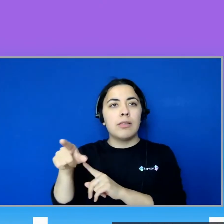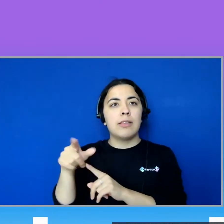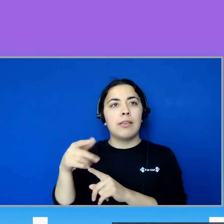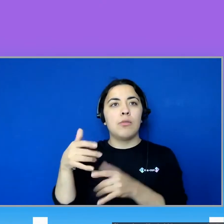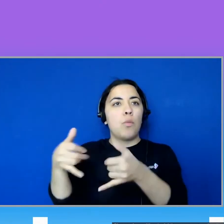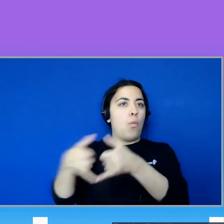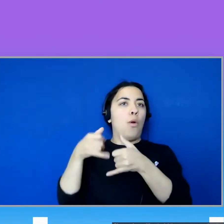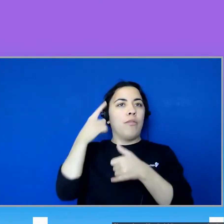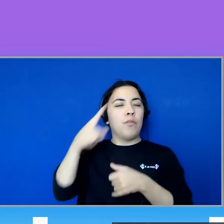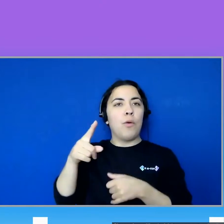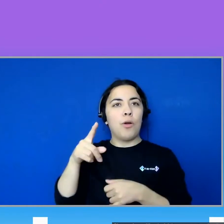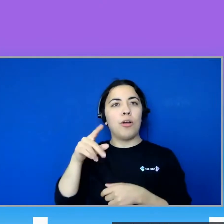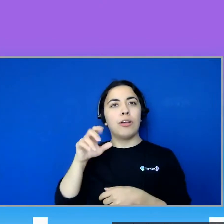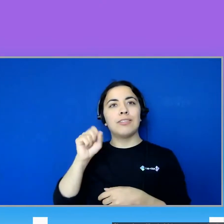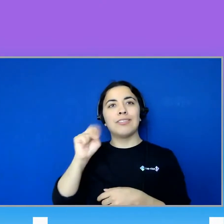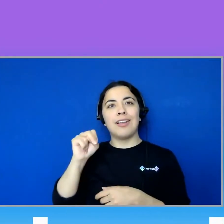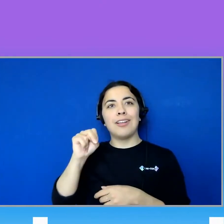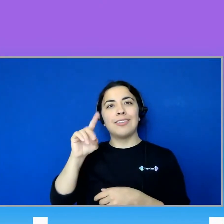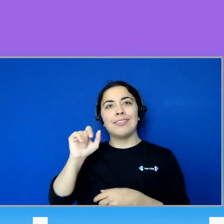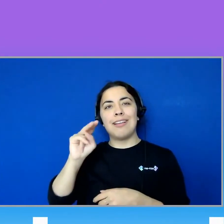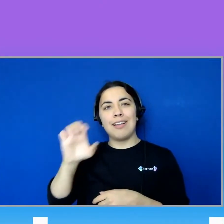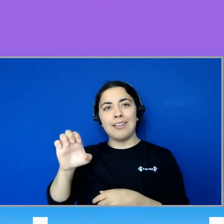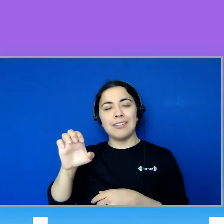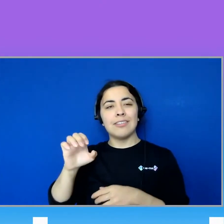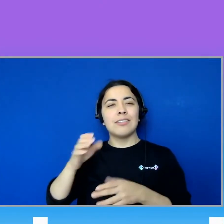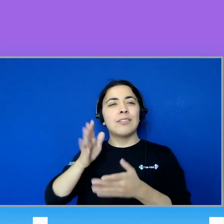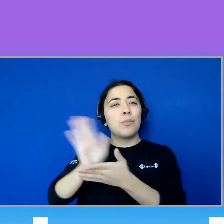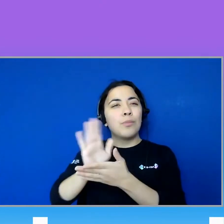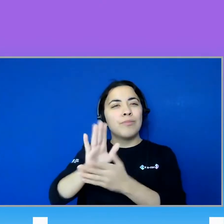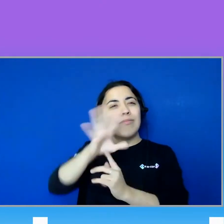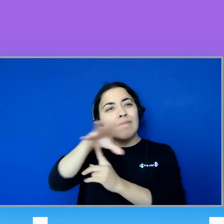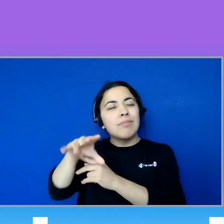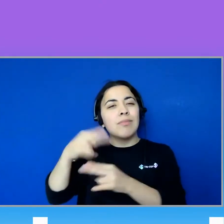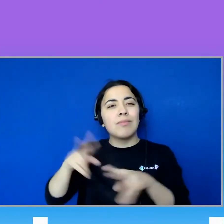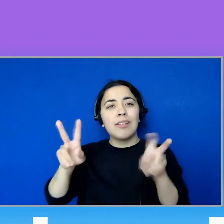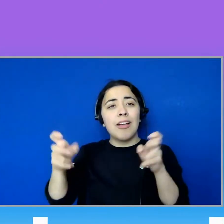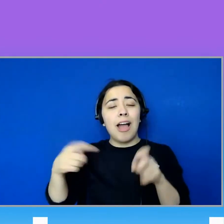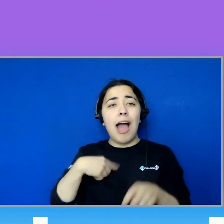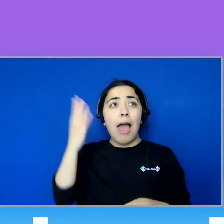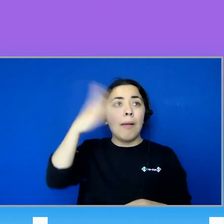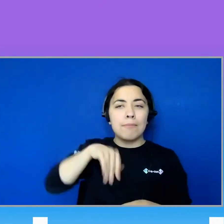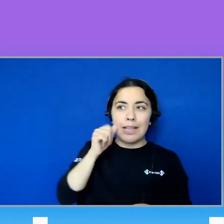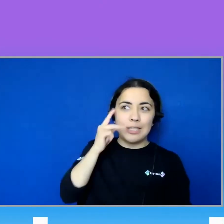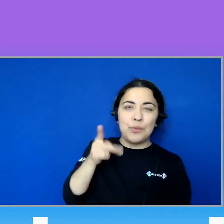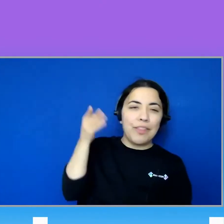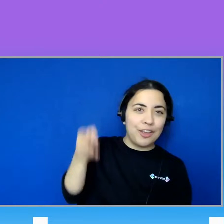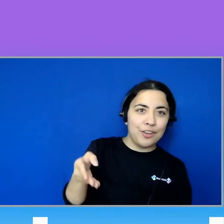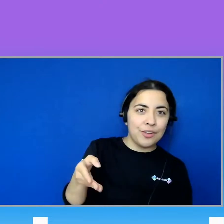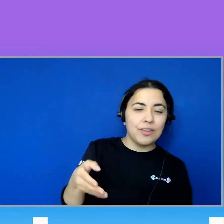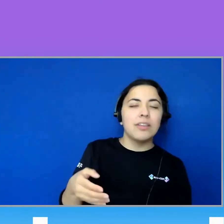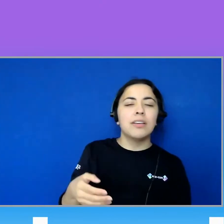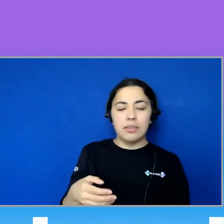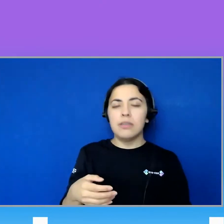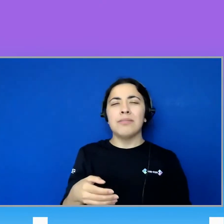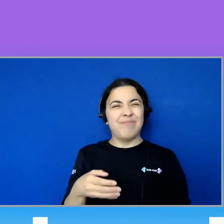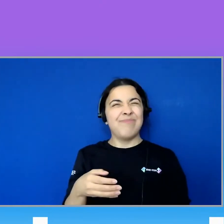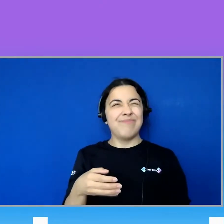directing award at Sundance